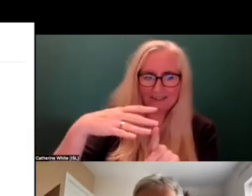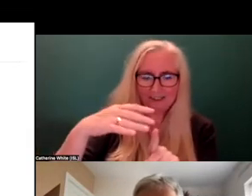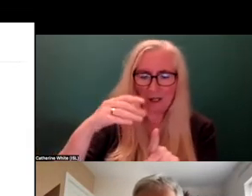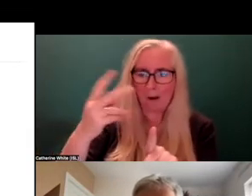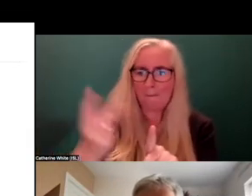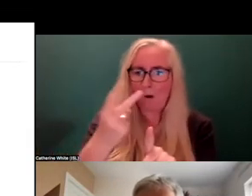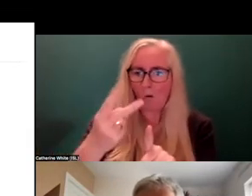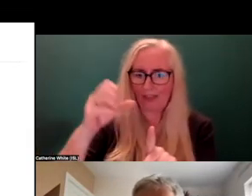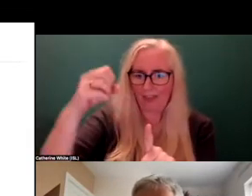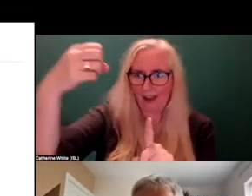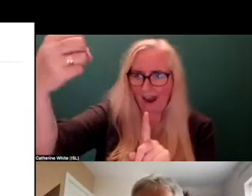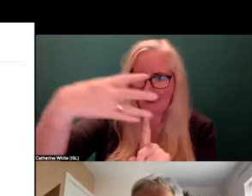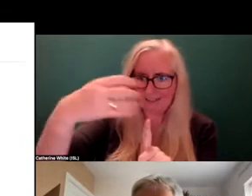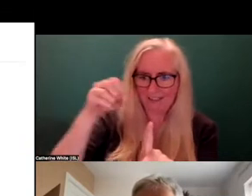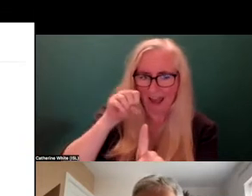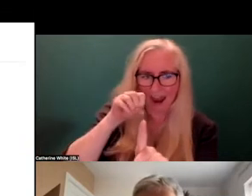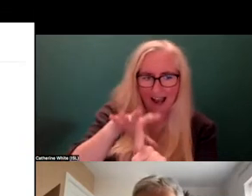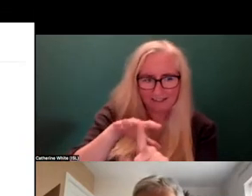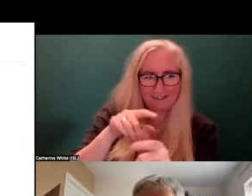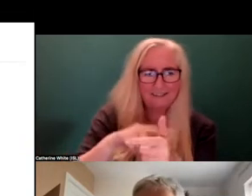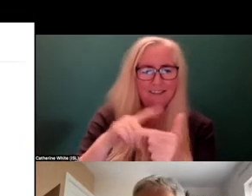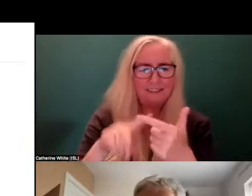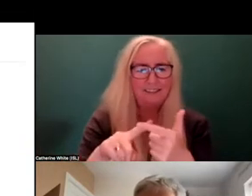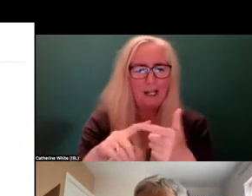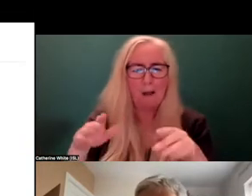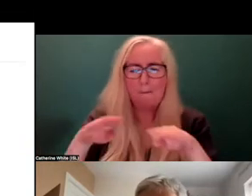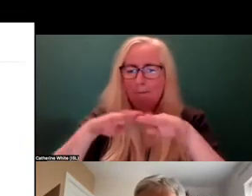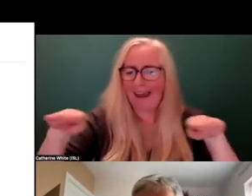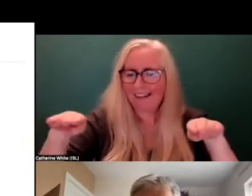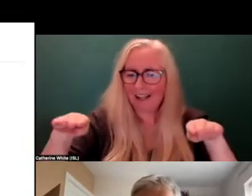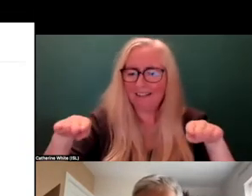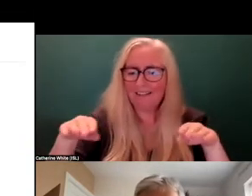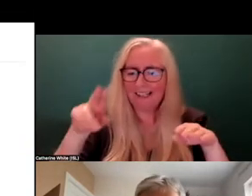come in on both sides of an apartment, the role of gallery and deck access to be